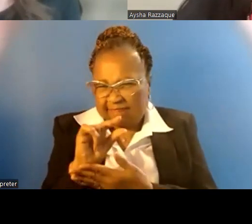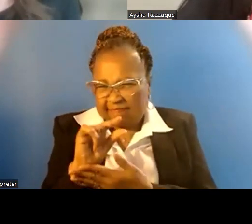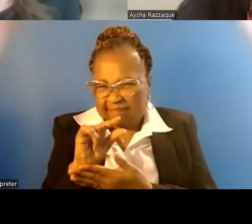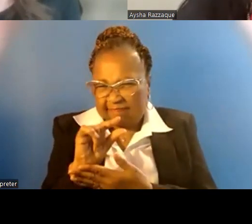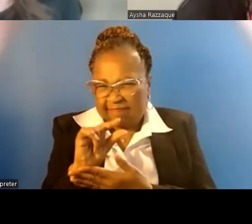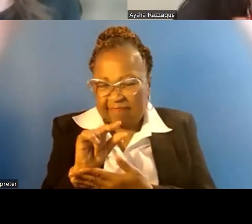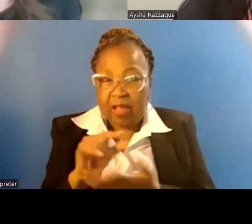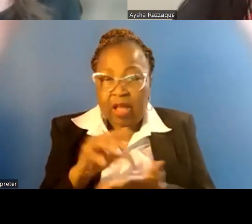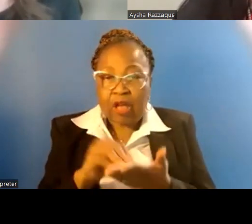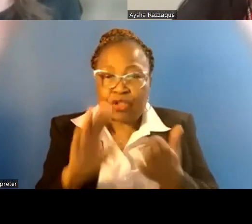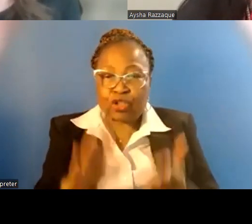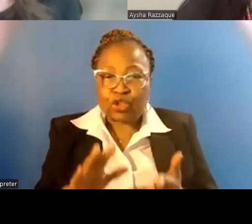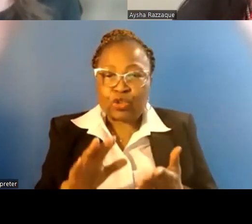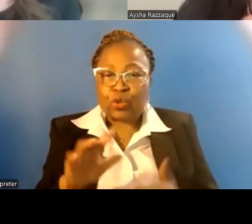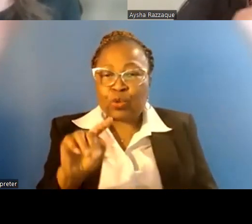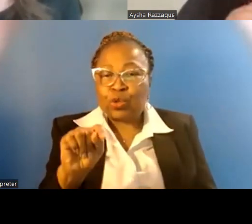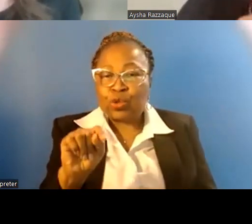that goes to student groups.